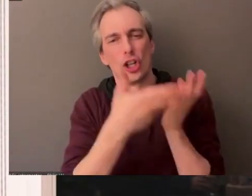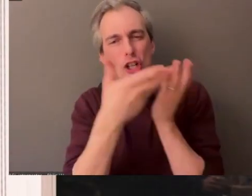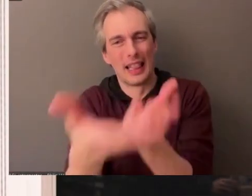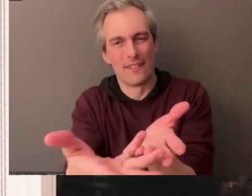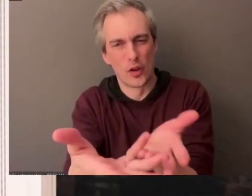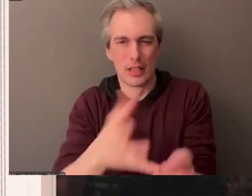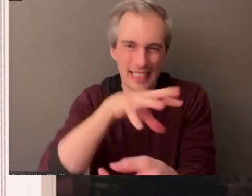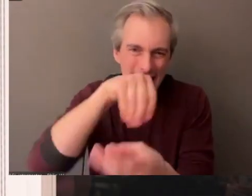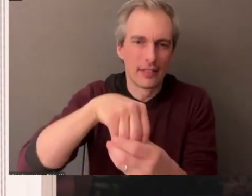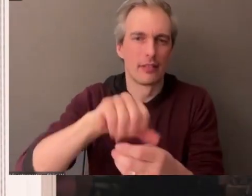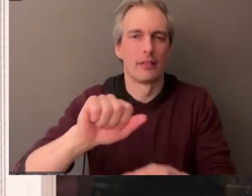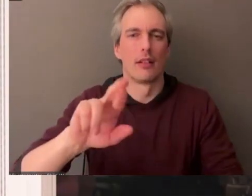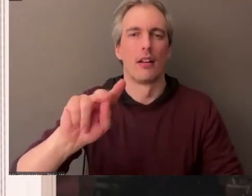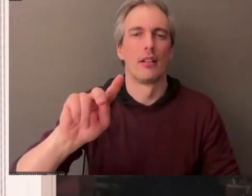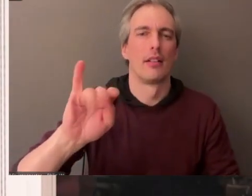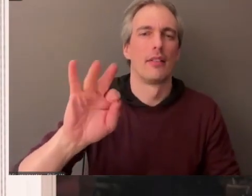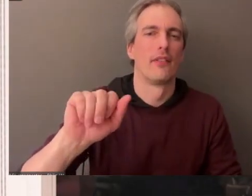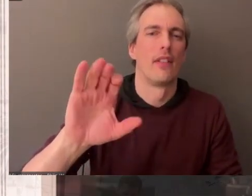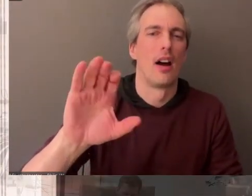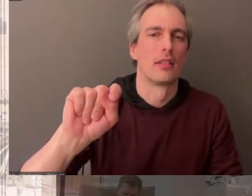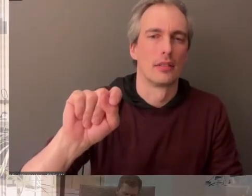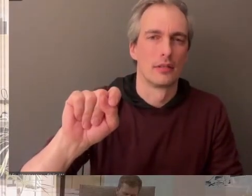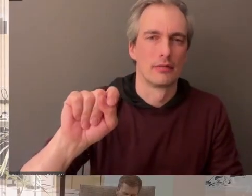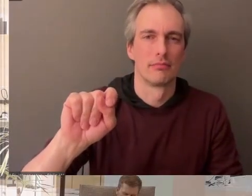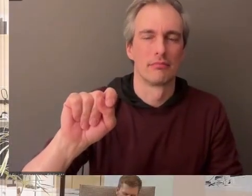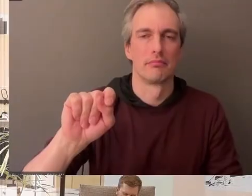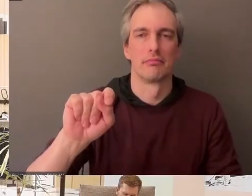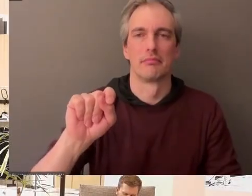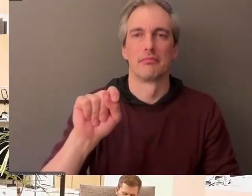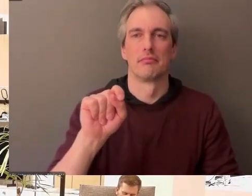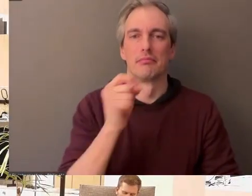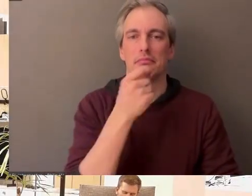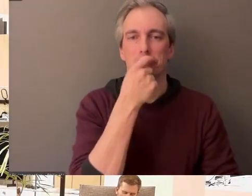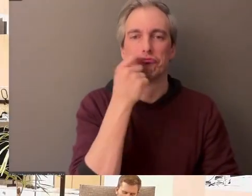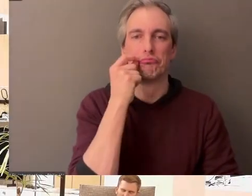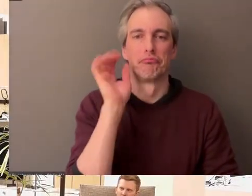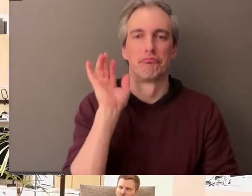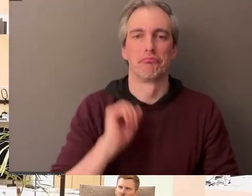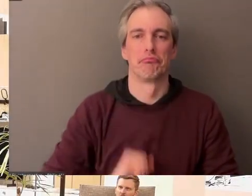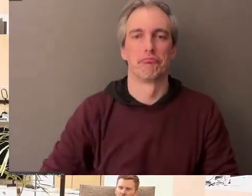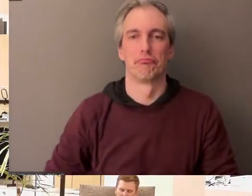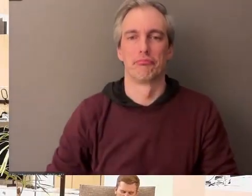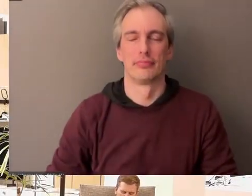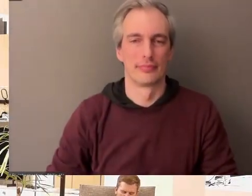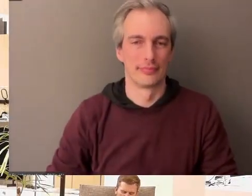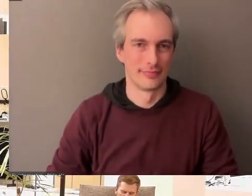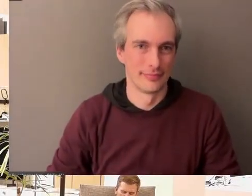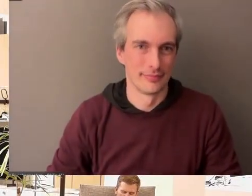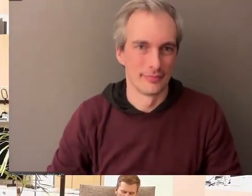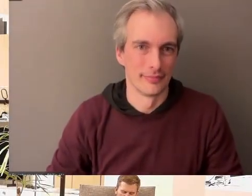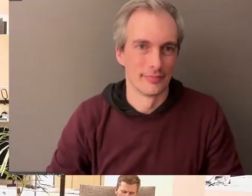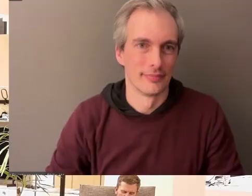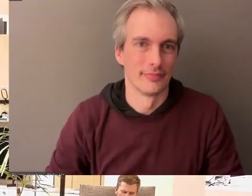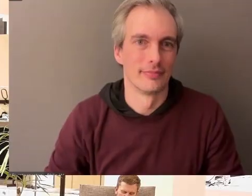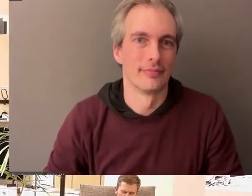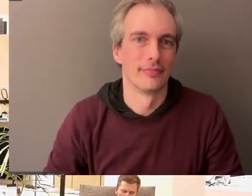That's all I have to say about that. Okay. Perfect. Okay. Let's get to the next online question.